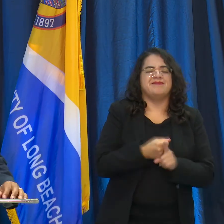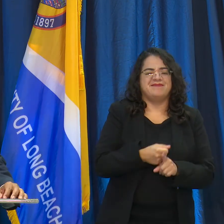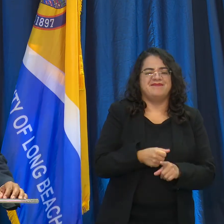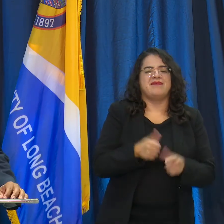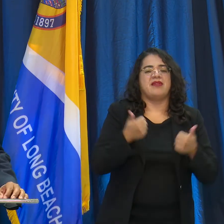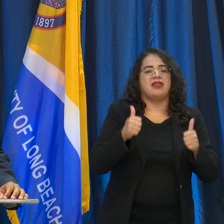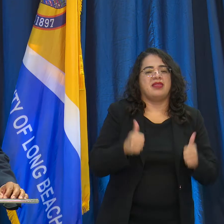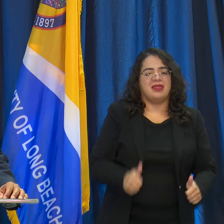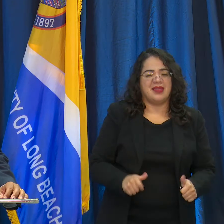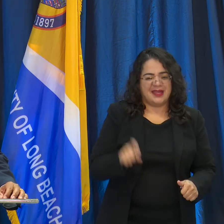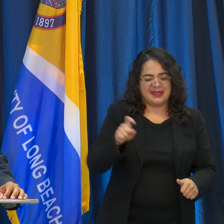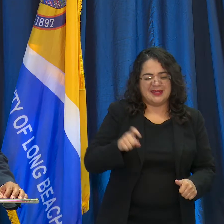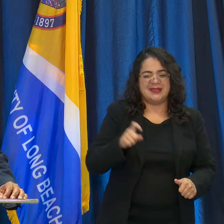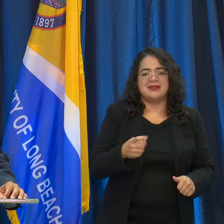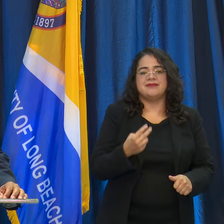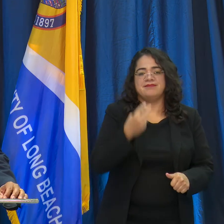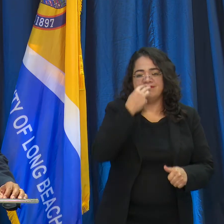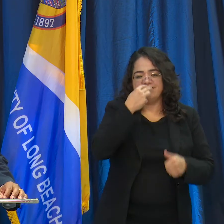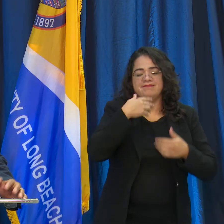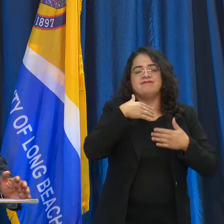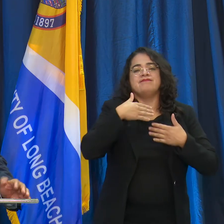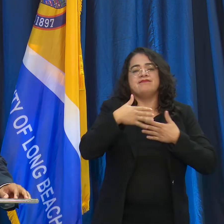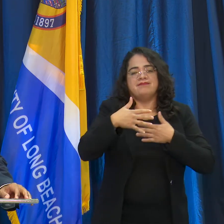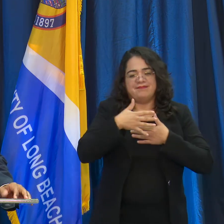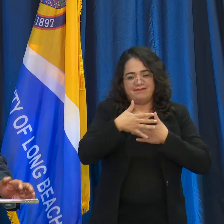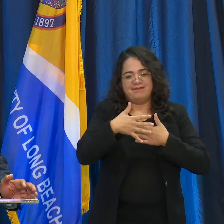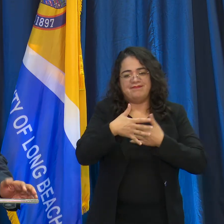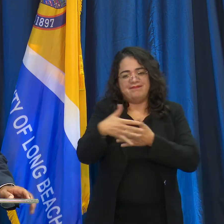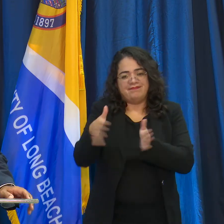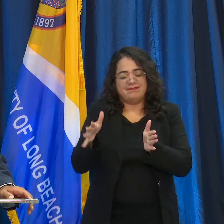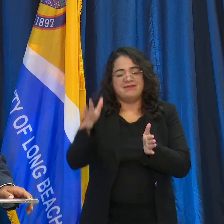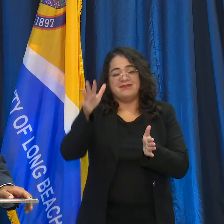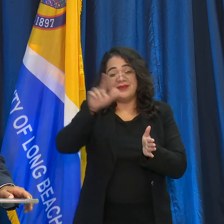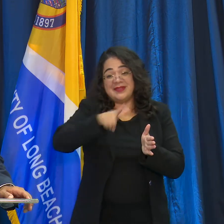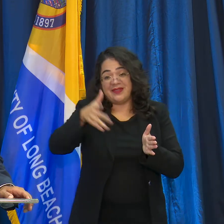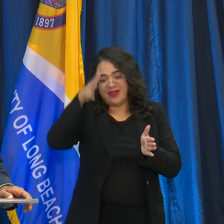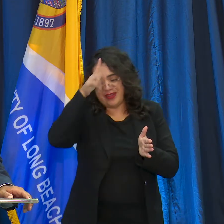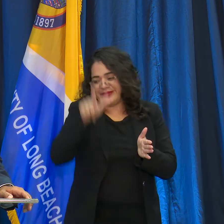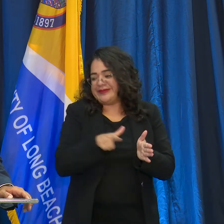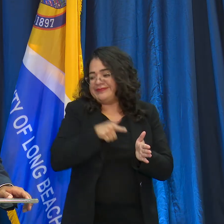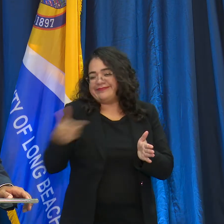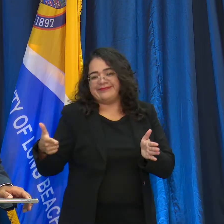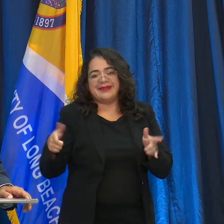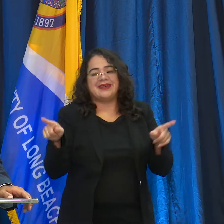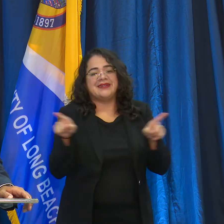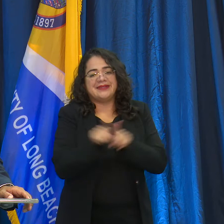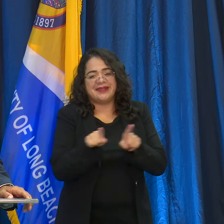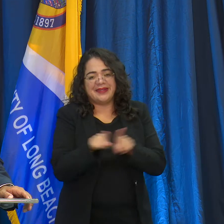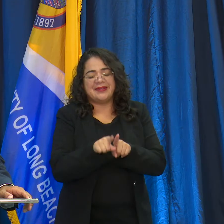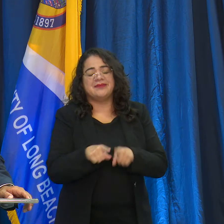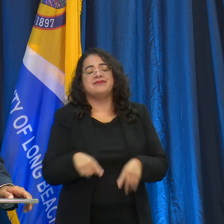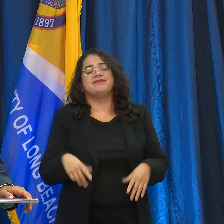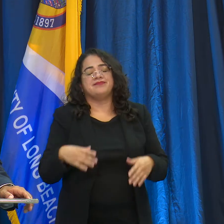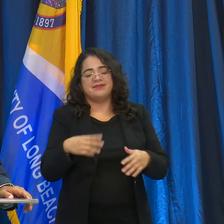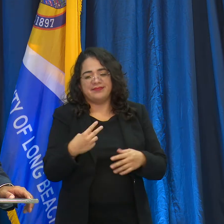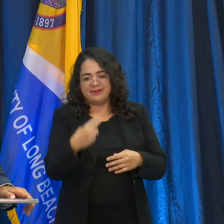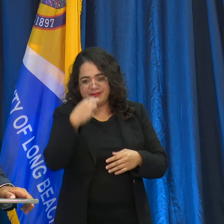you know similar situation and so they are they are stable but of course we're very optimistic that they're both going to